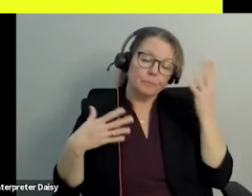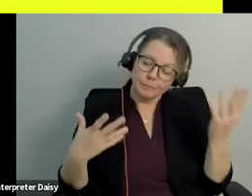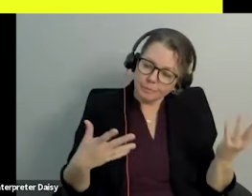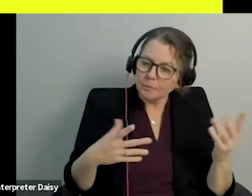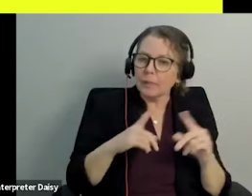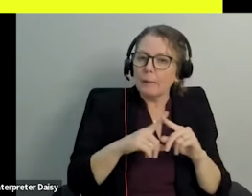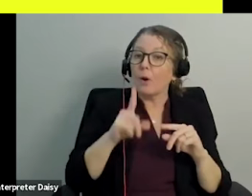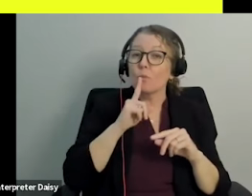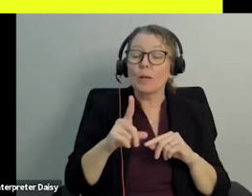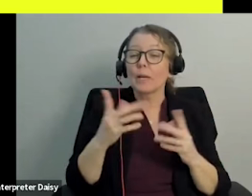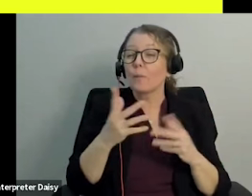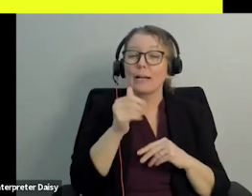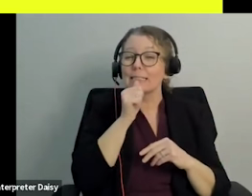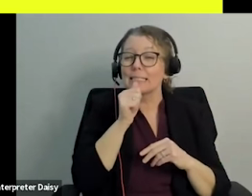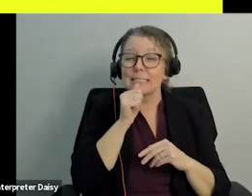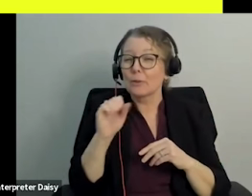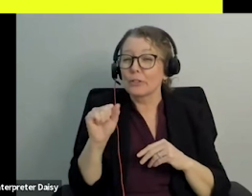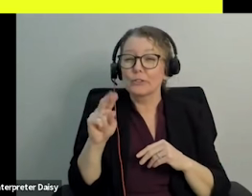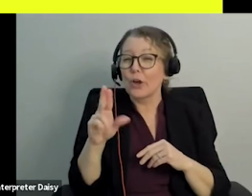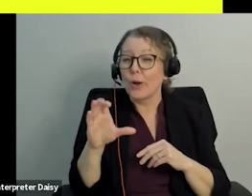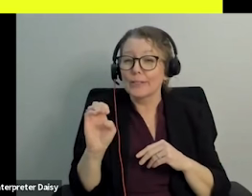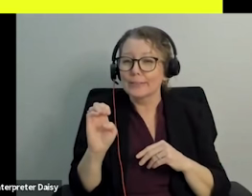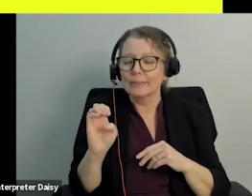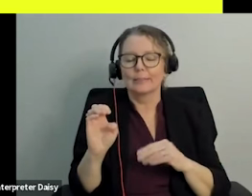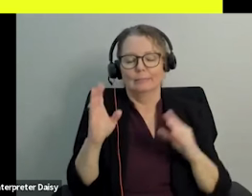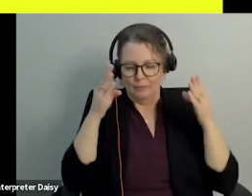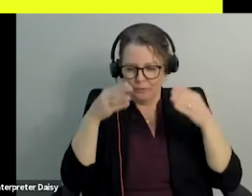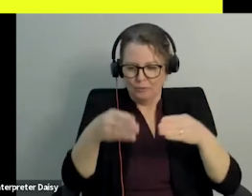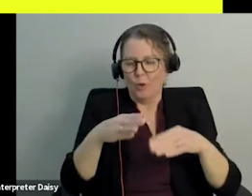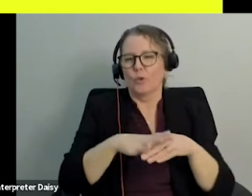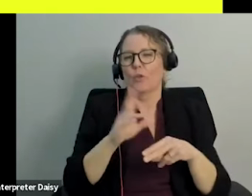that secret sauce is applying a user-centered approach to problem solving.